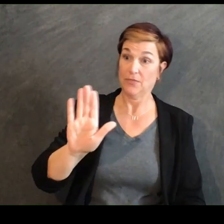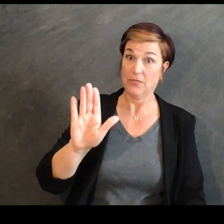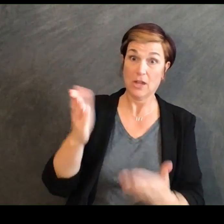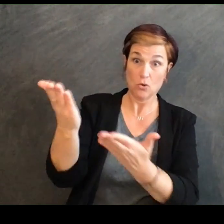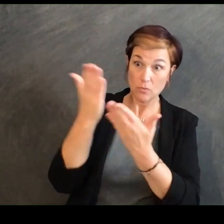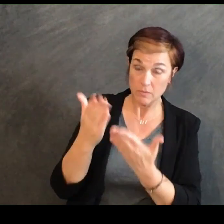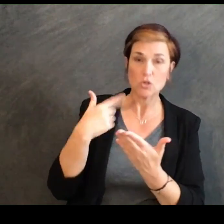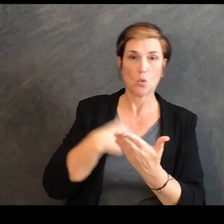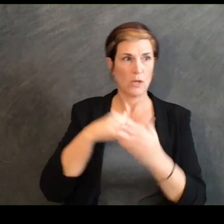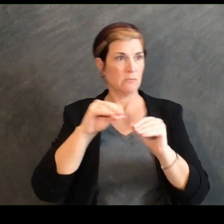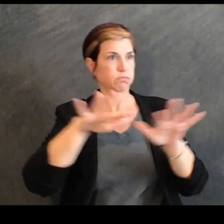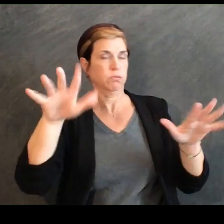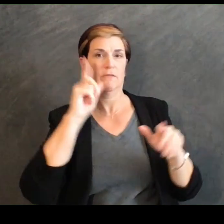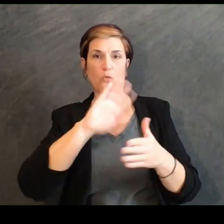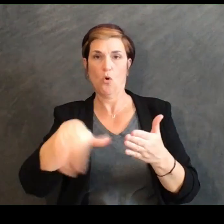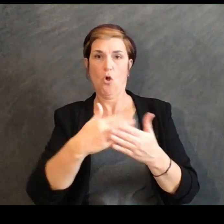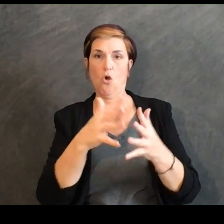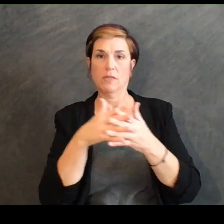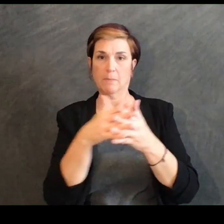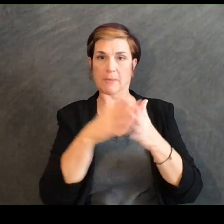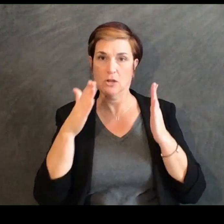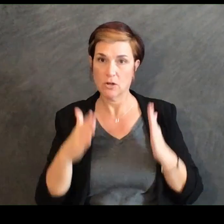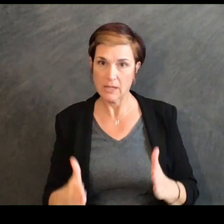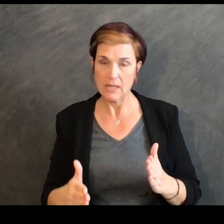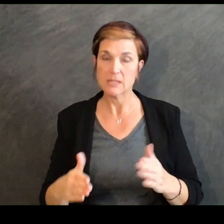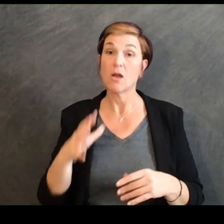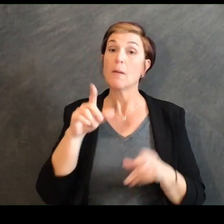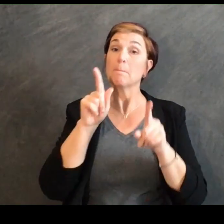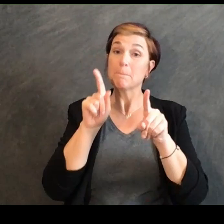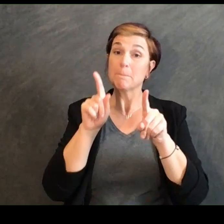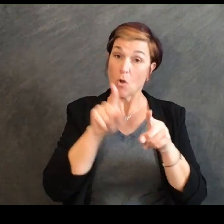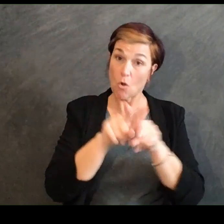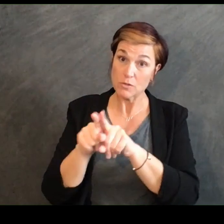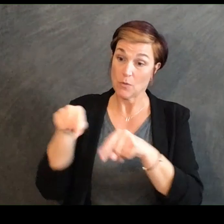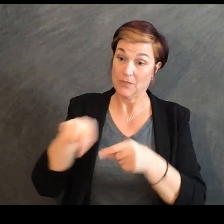week at your direction we tailored specific recommendations from CDC for